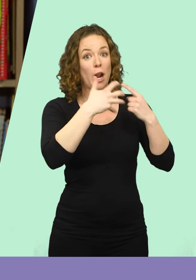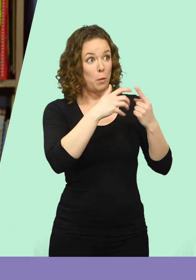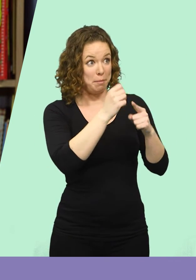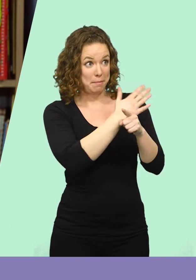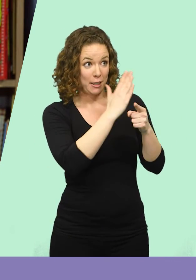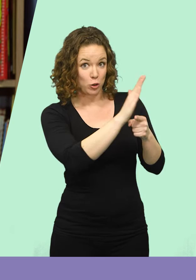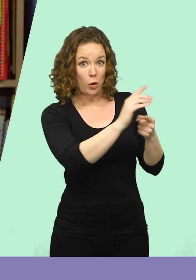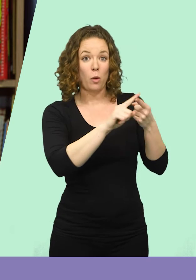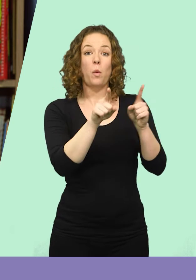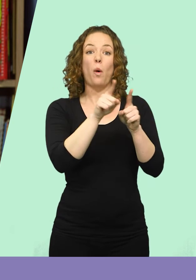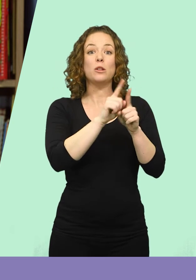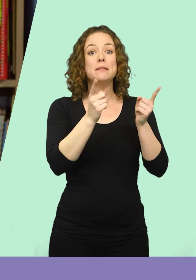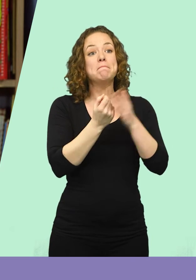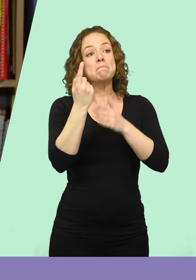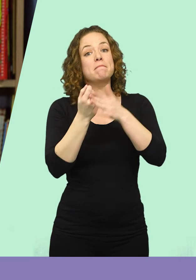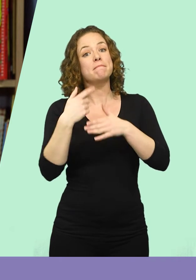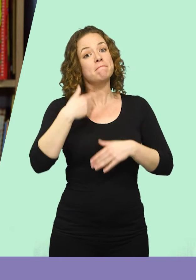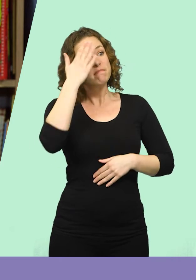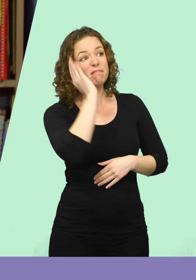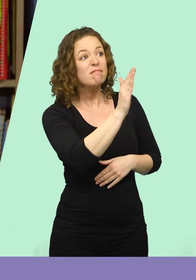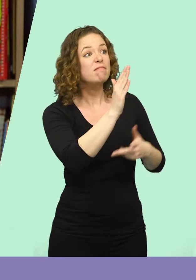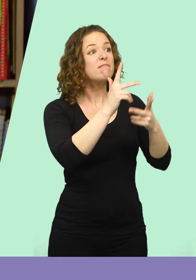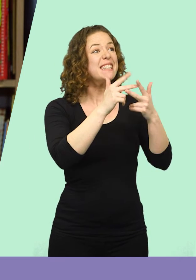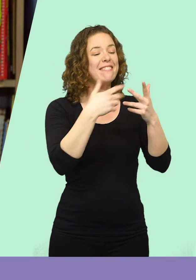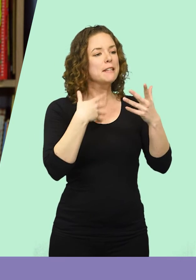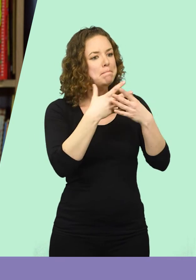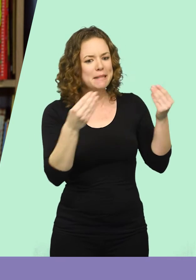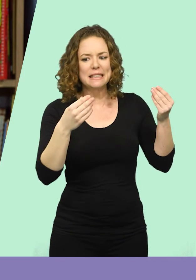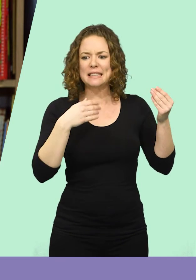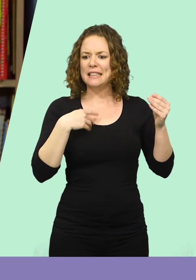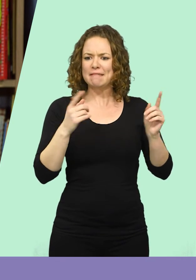I'm also reminding the teacher to repeat something that I may have missed,